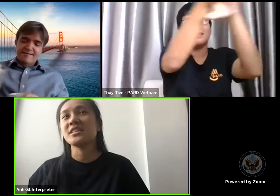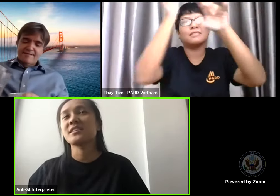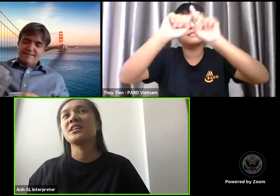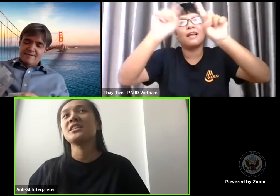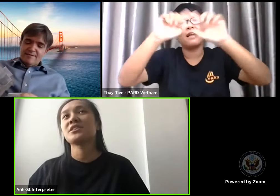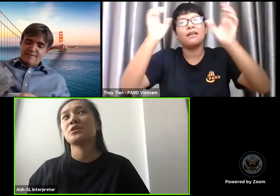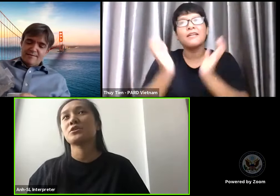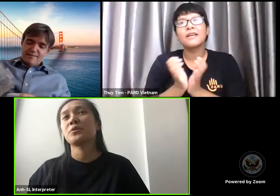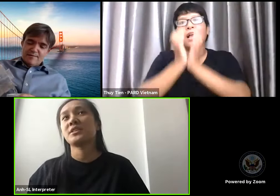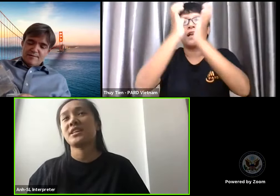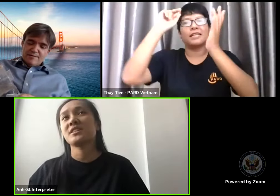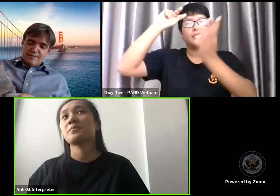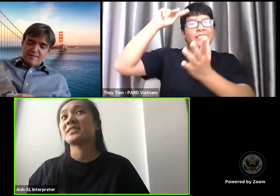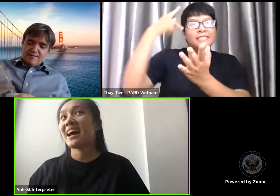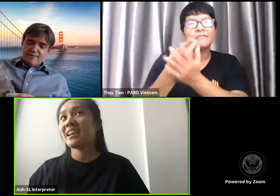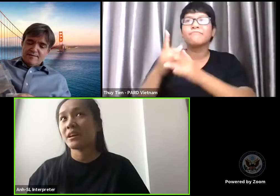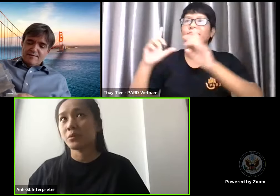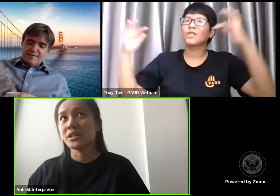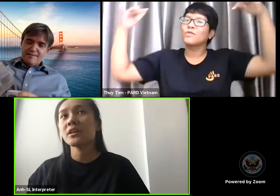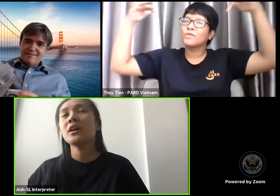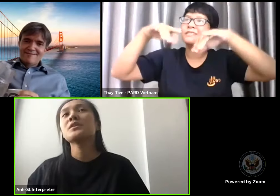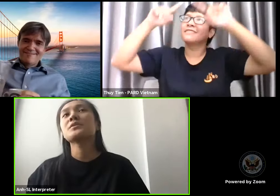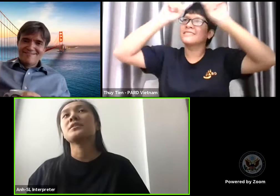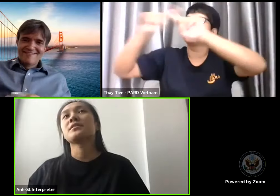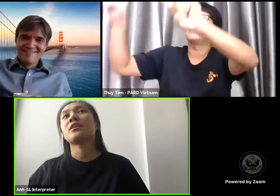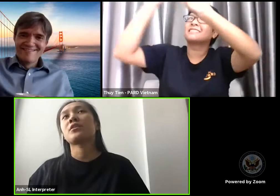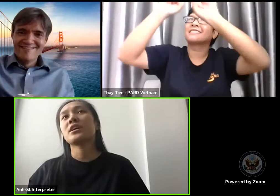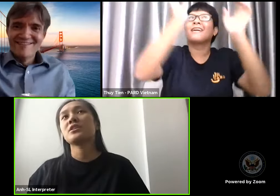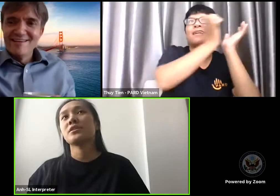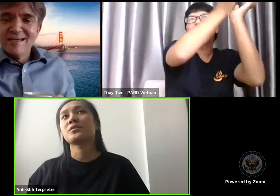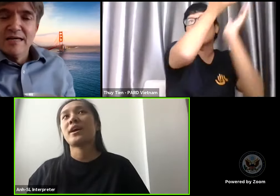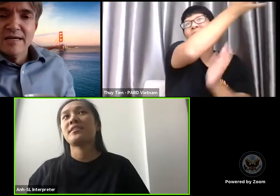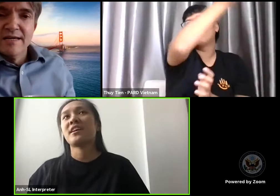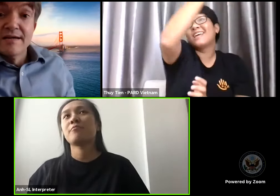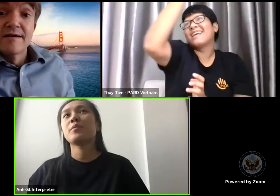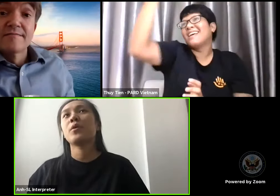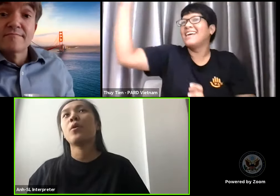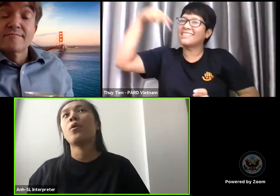is the International Day of Sign Language, so it's an occasion where deaf people all